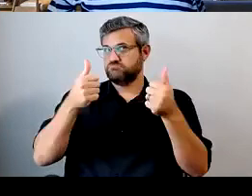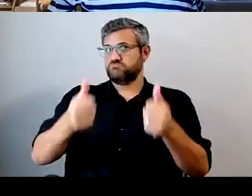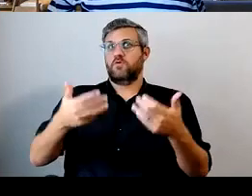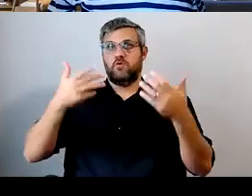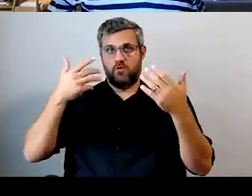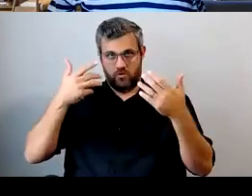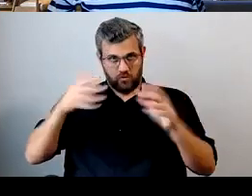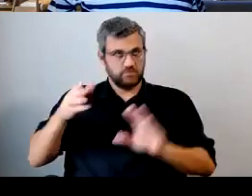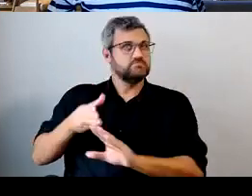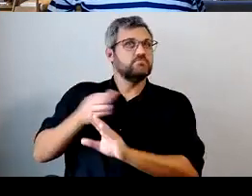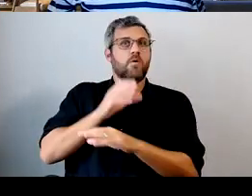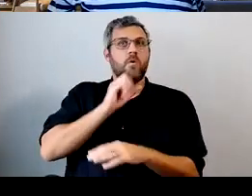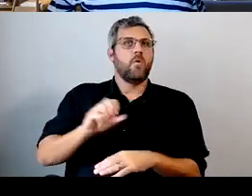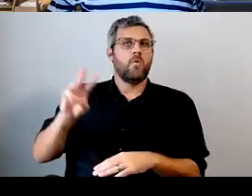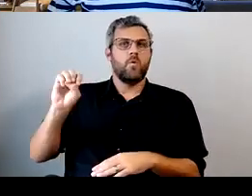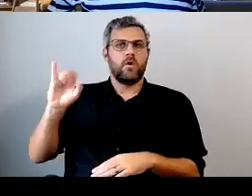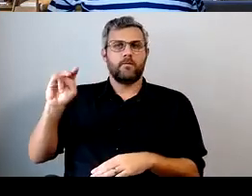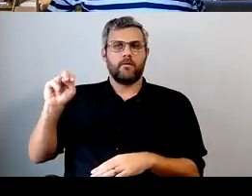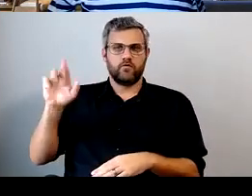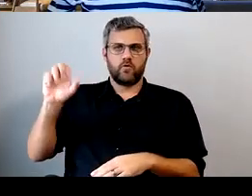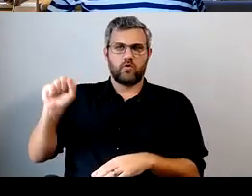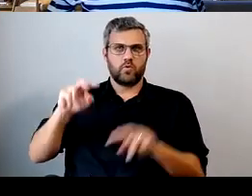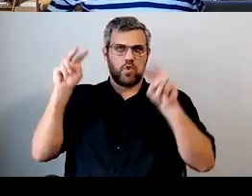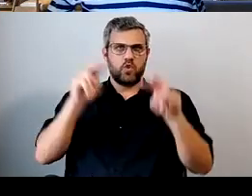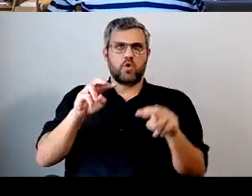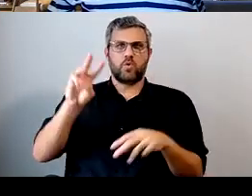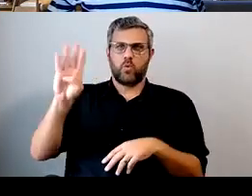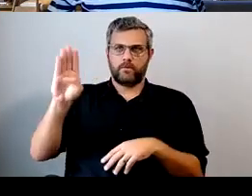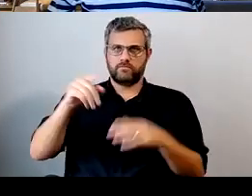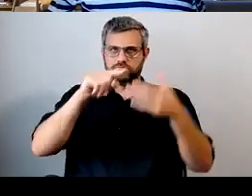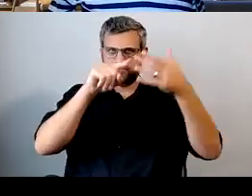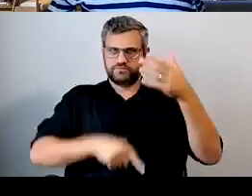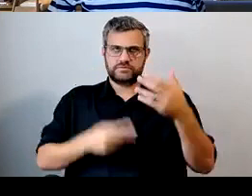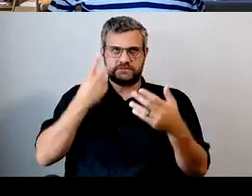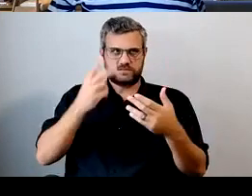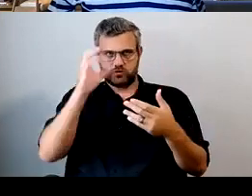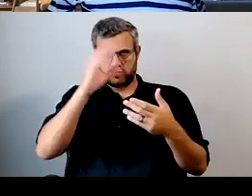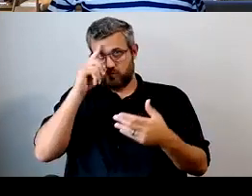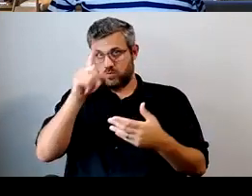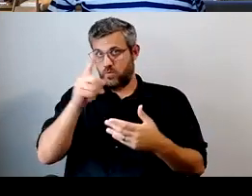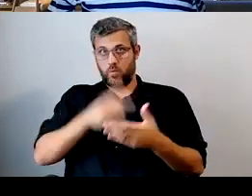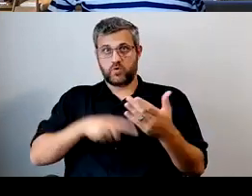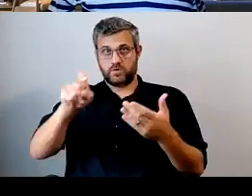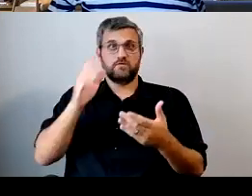so check out the website and see if you can find something, a resource that helps you there and we will follow up with other resources.